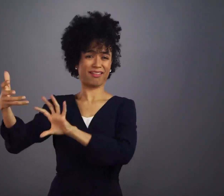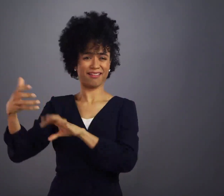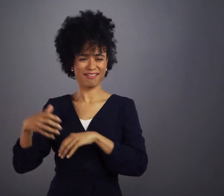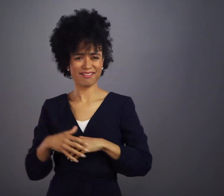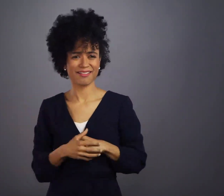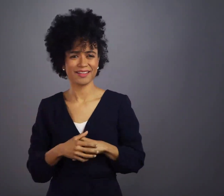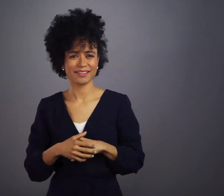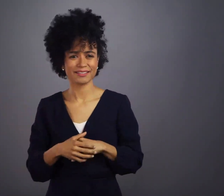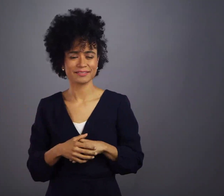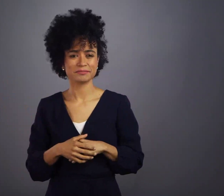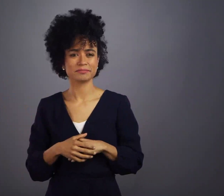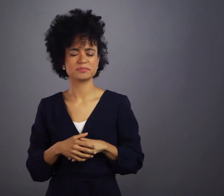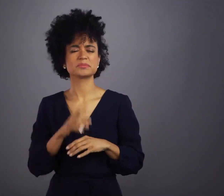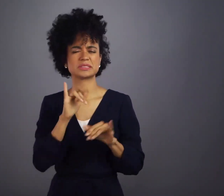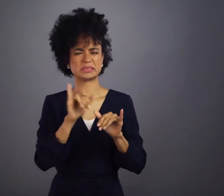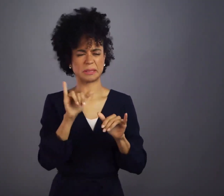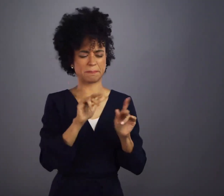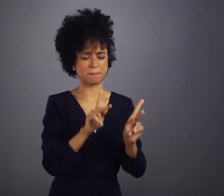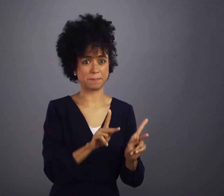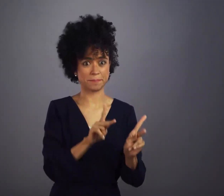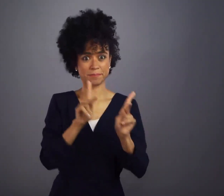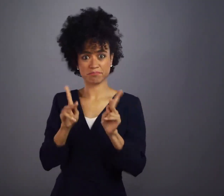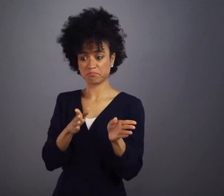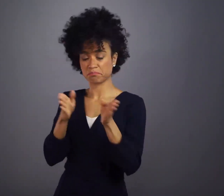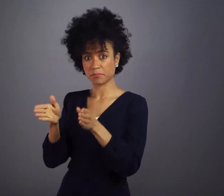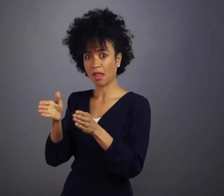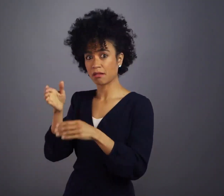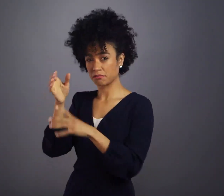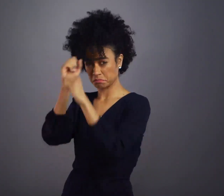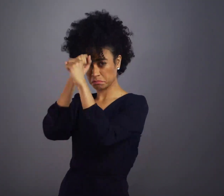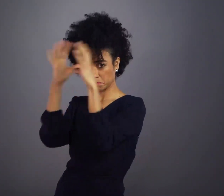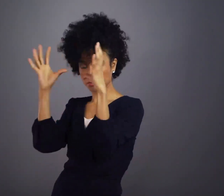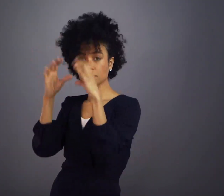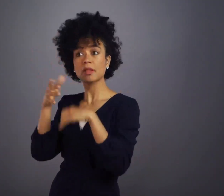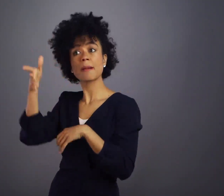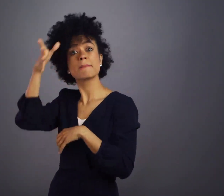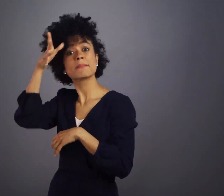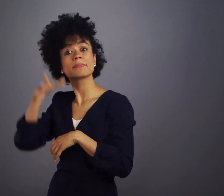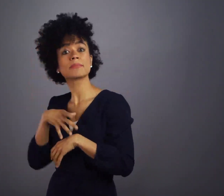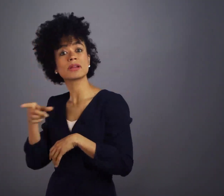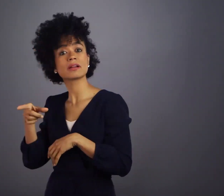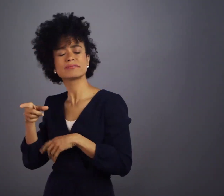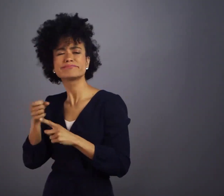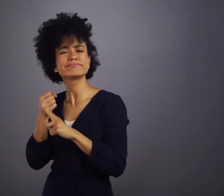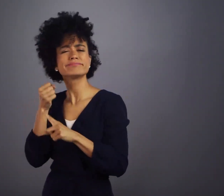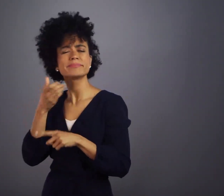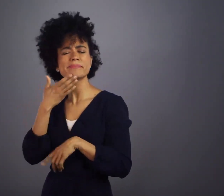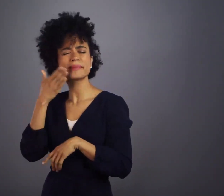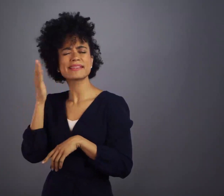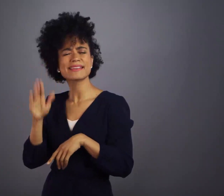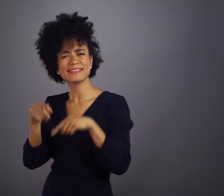an alcoholic's drinking bout creates. They sound like the philosophy of the man who,